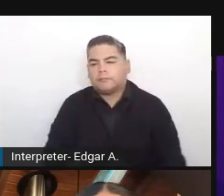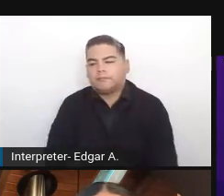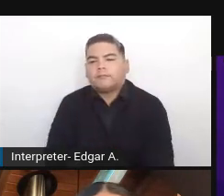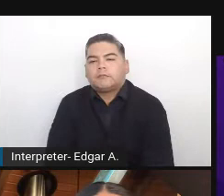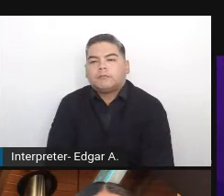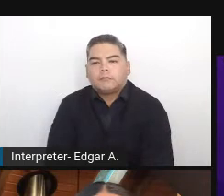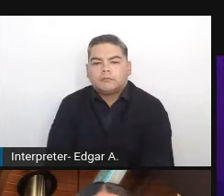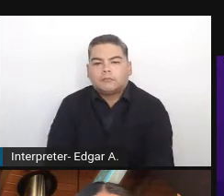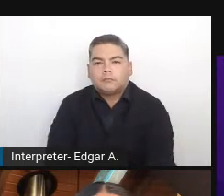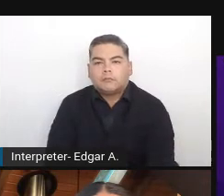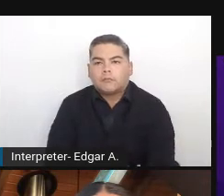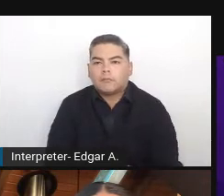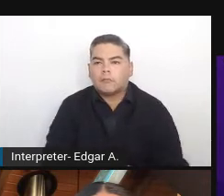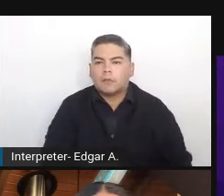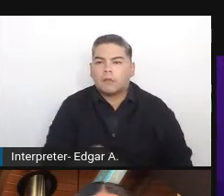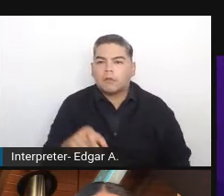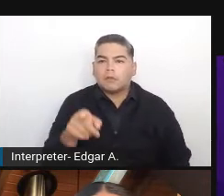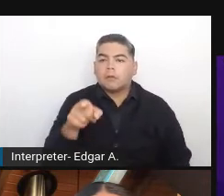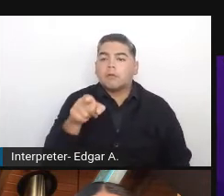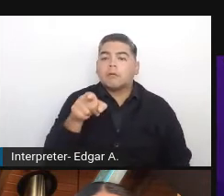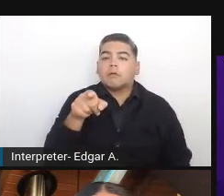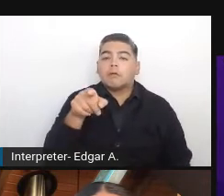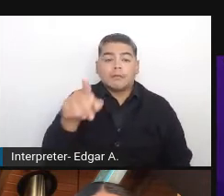This is part of the GitHub pages we created for you